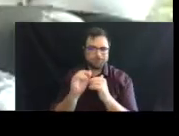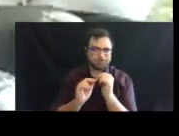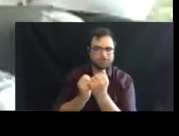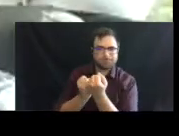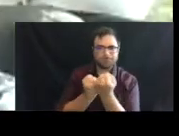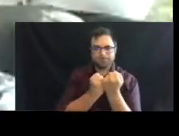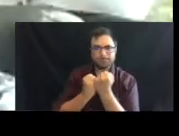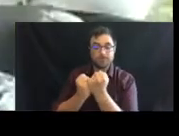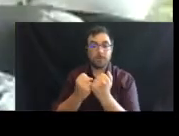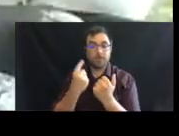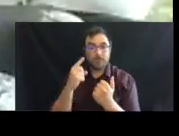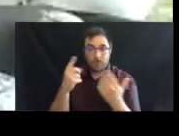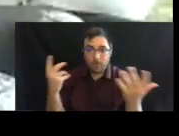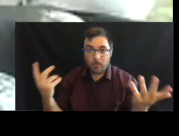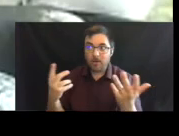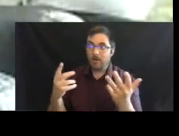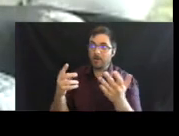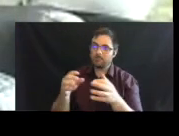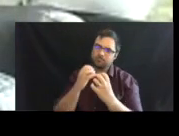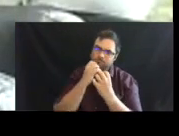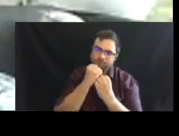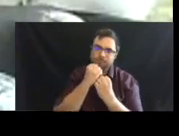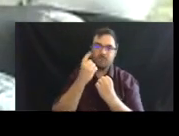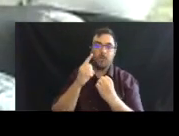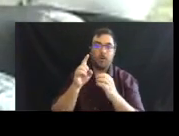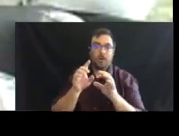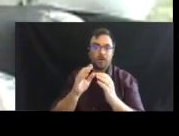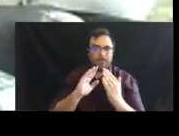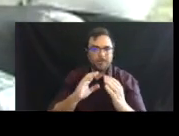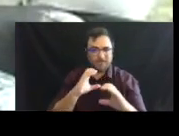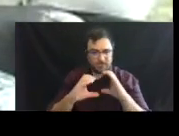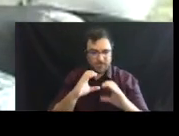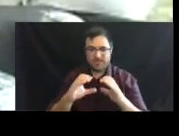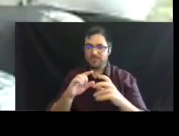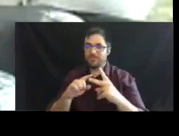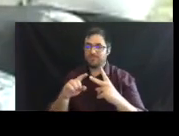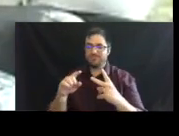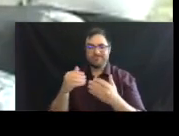communication development regardless on mode or method of communication the family chooses.